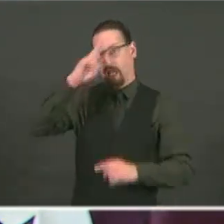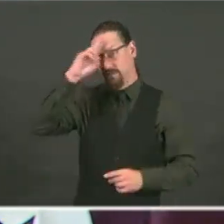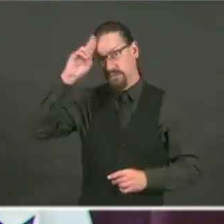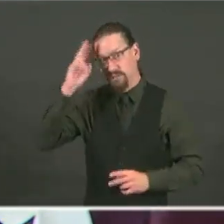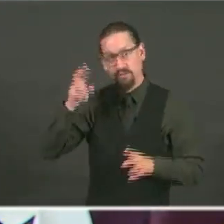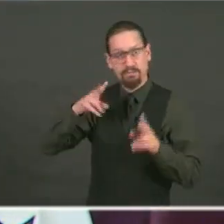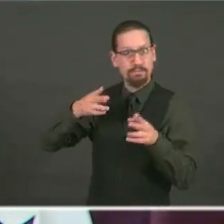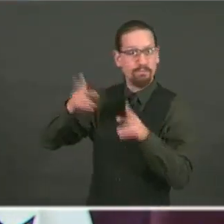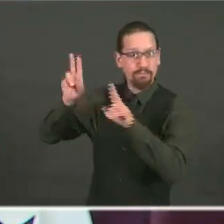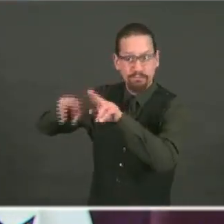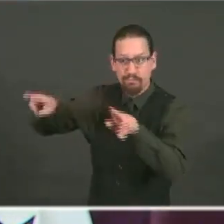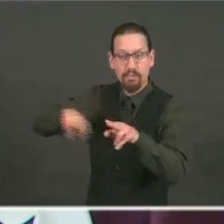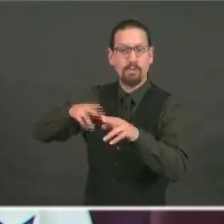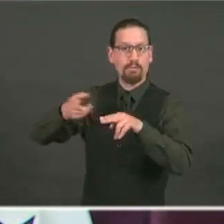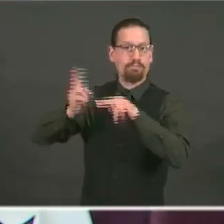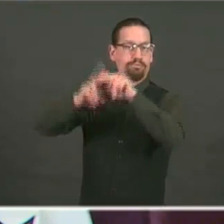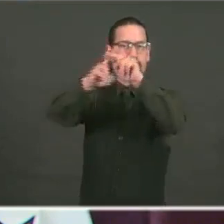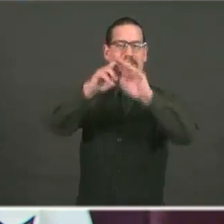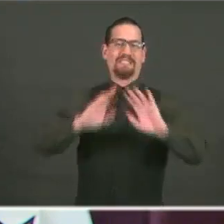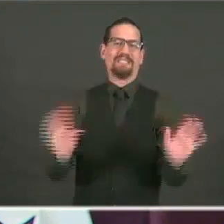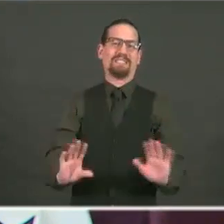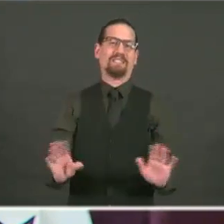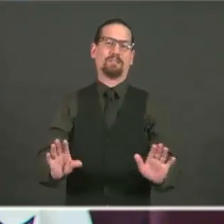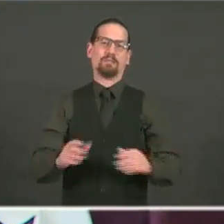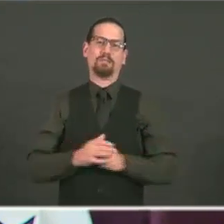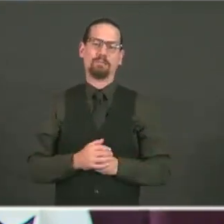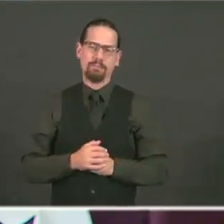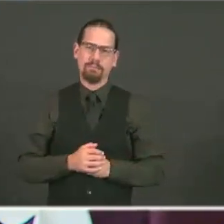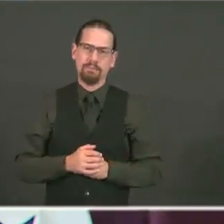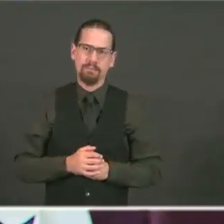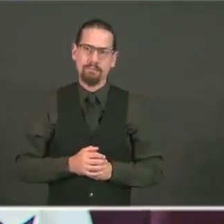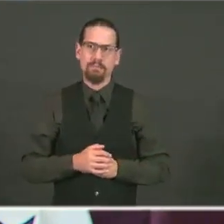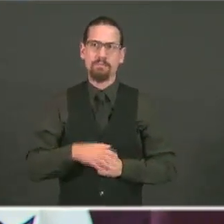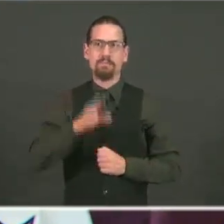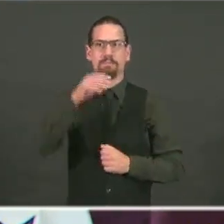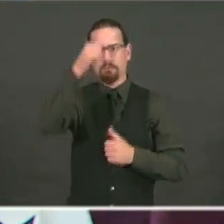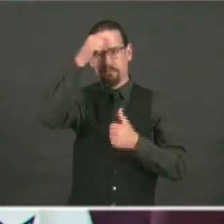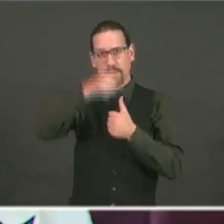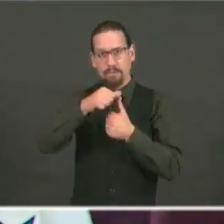LAZY, PEOPLE GET SICKS AND BAD THINGS HAPPEN. EVEN SMALL GATHERINGS CAN BE A